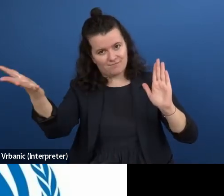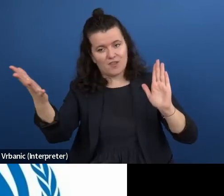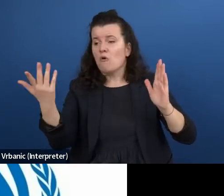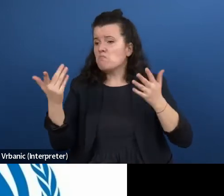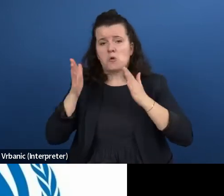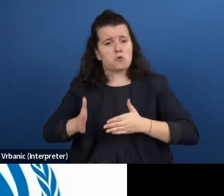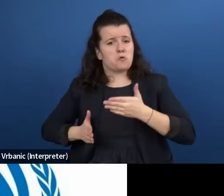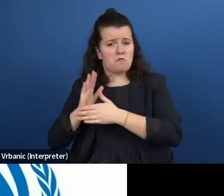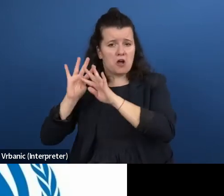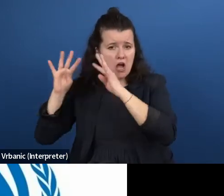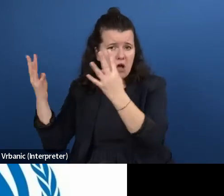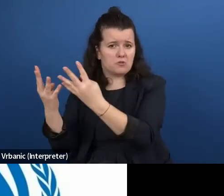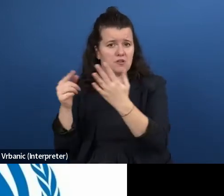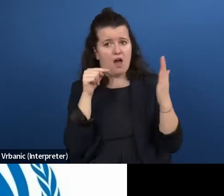and to the UN General Assembly.